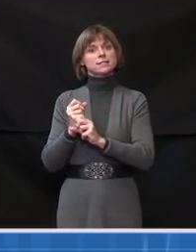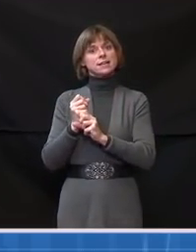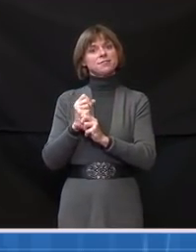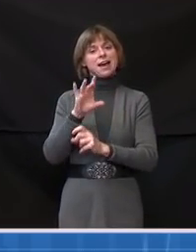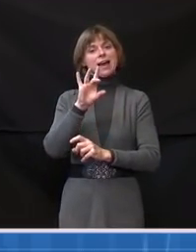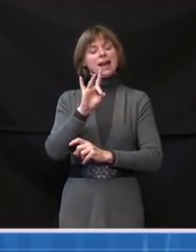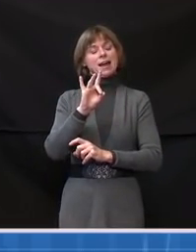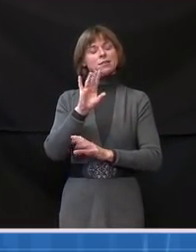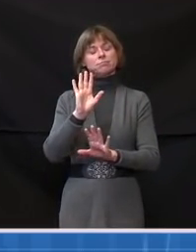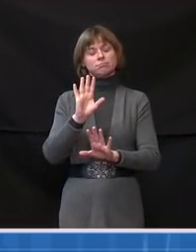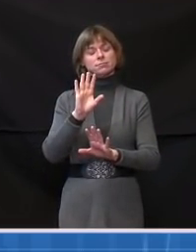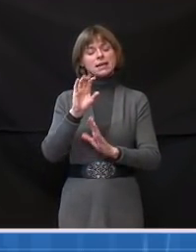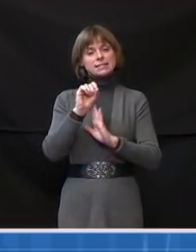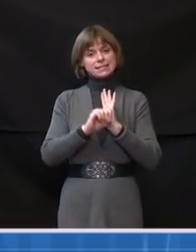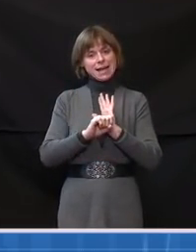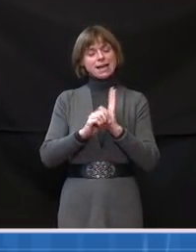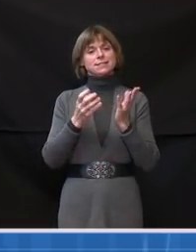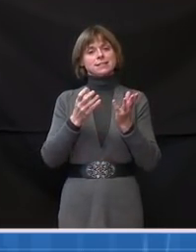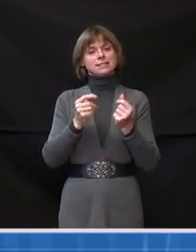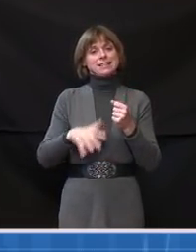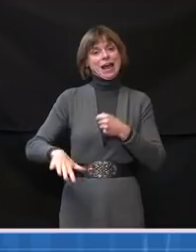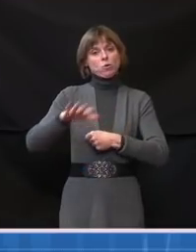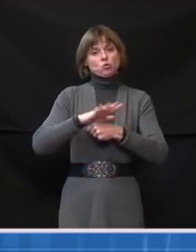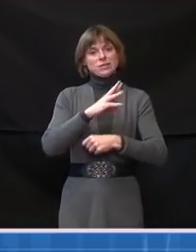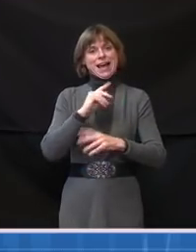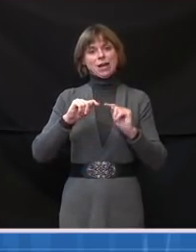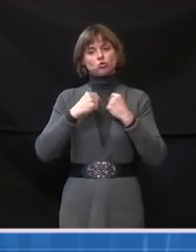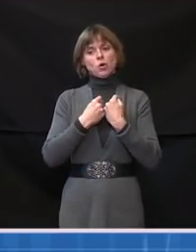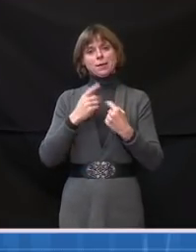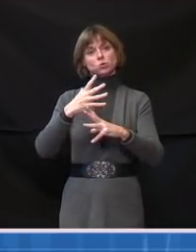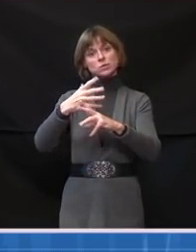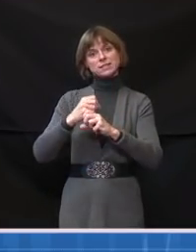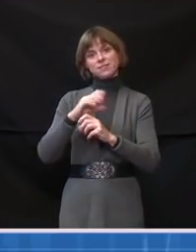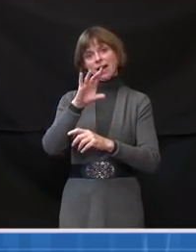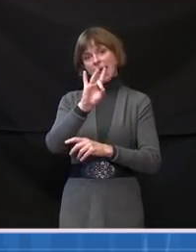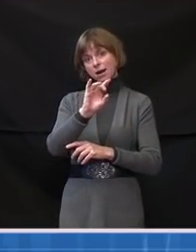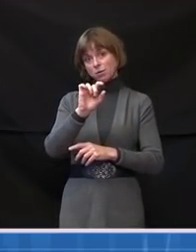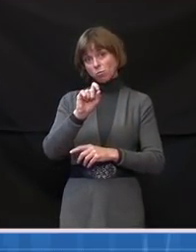States, territories, and tribes who were receiving 8.6 million weekly doses.